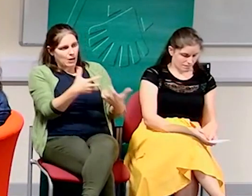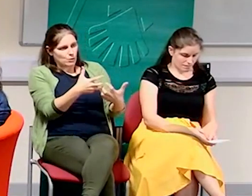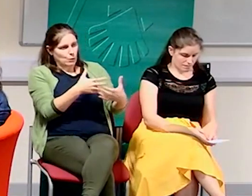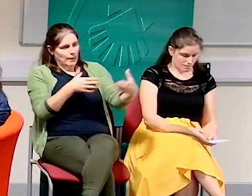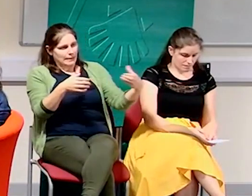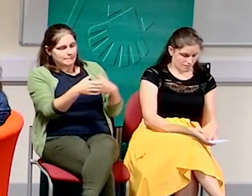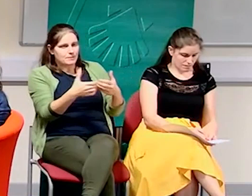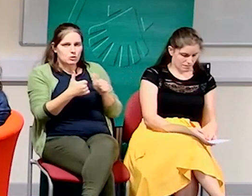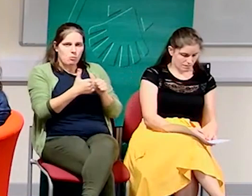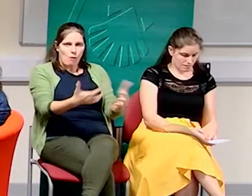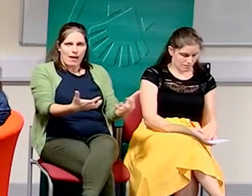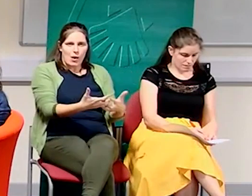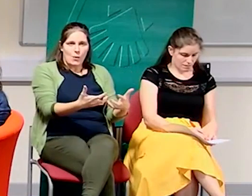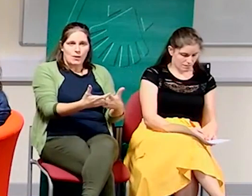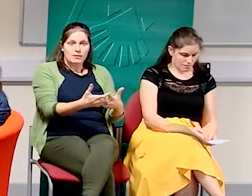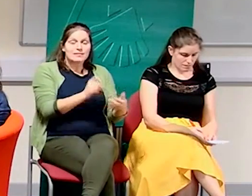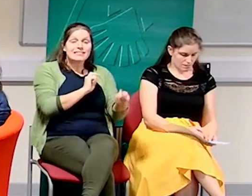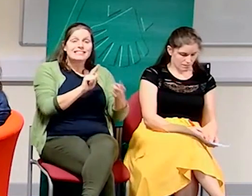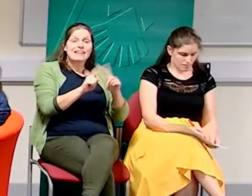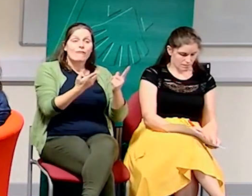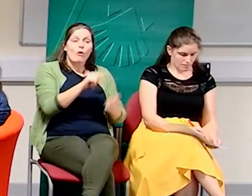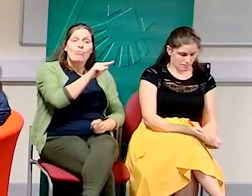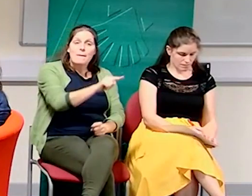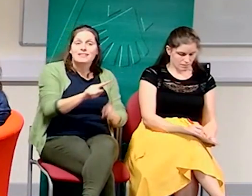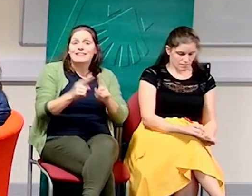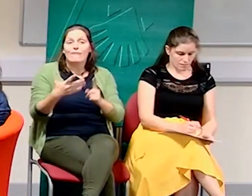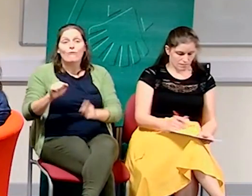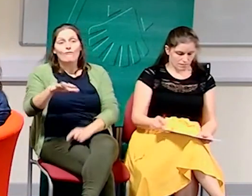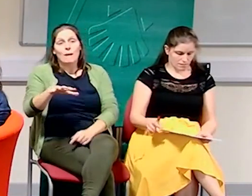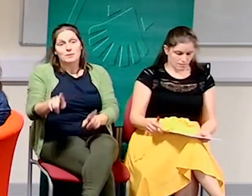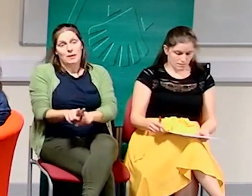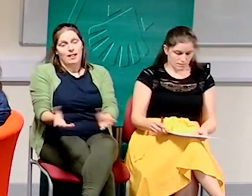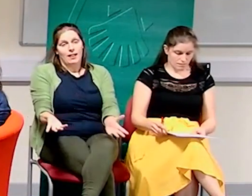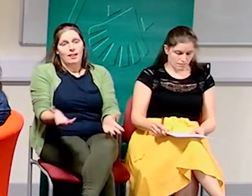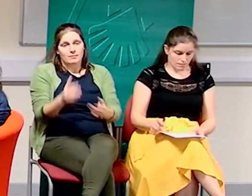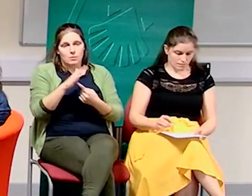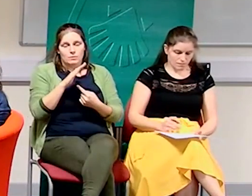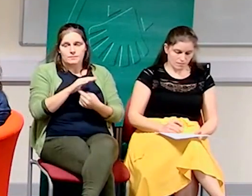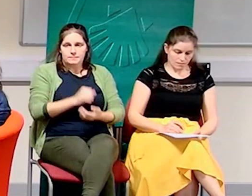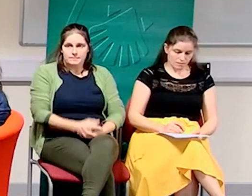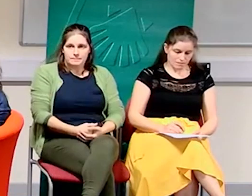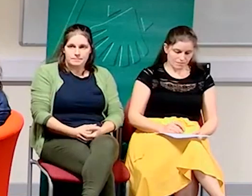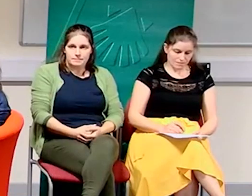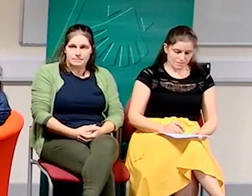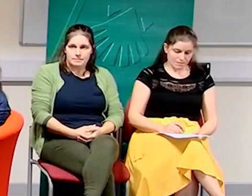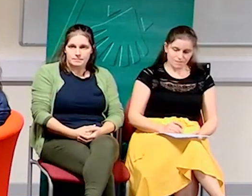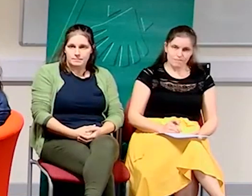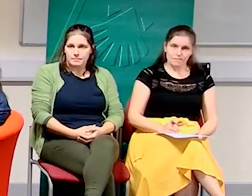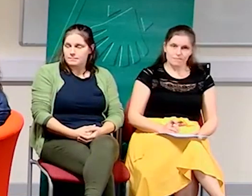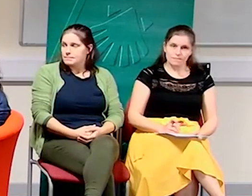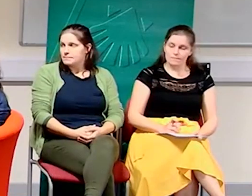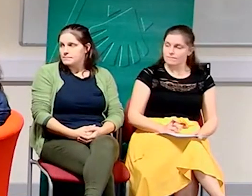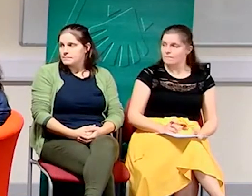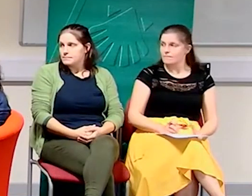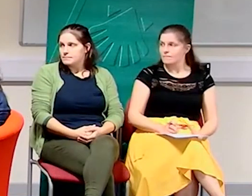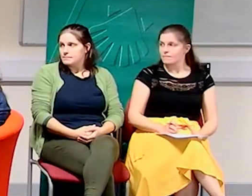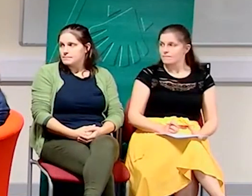a difference and for the families um that's so so important too so those are my points